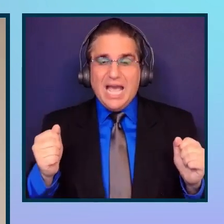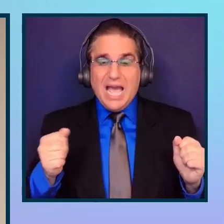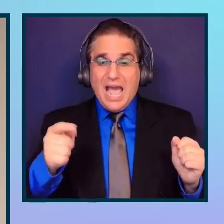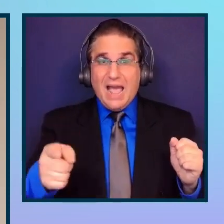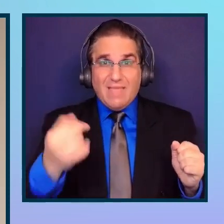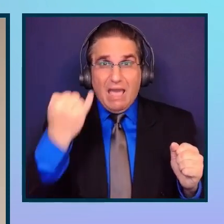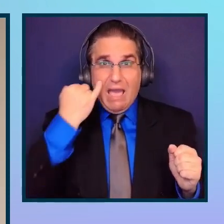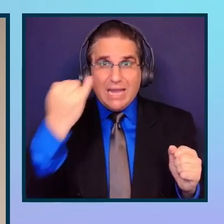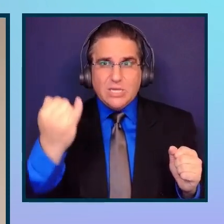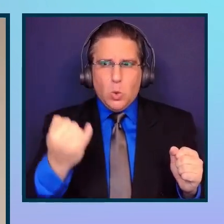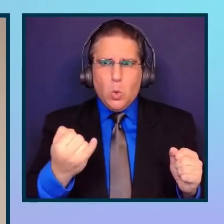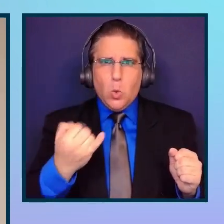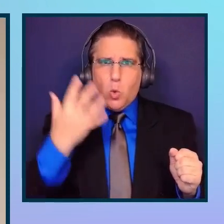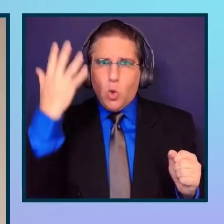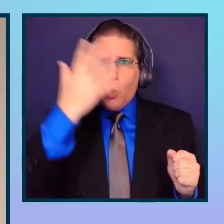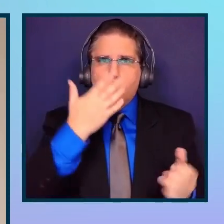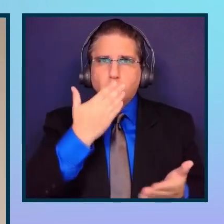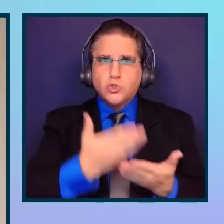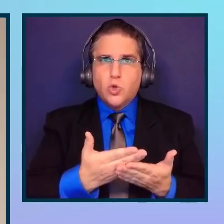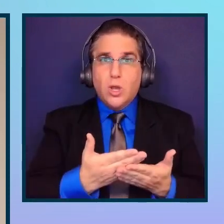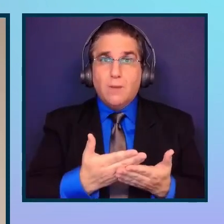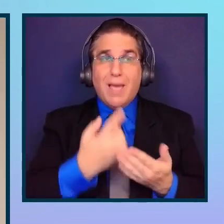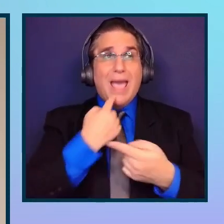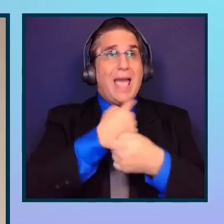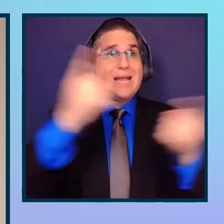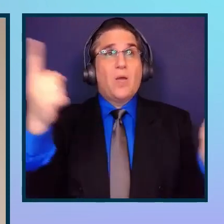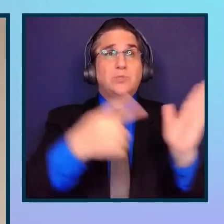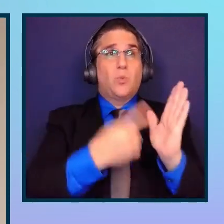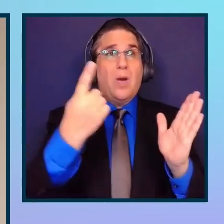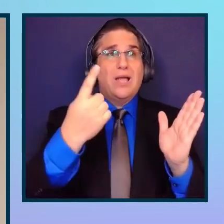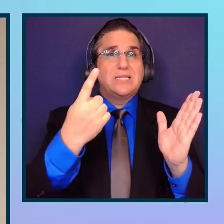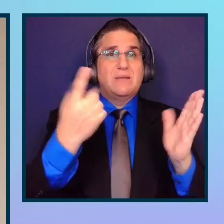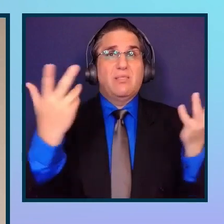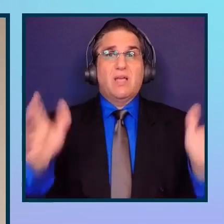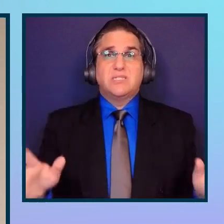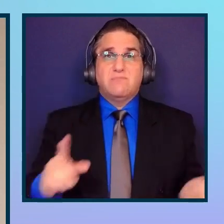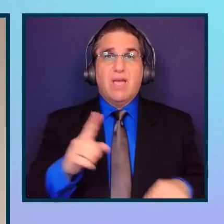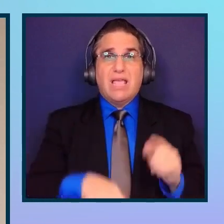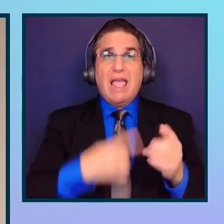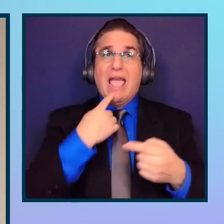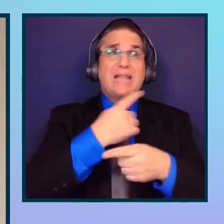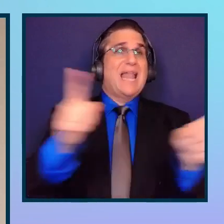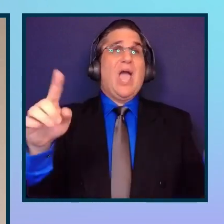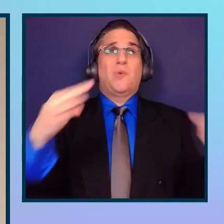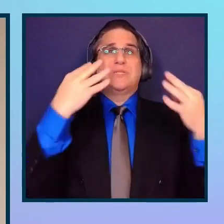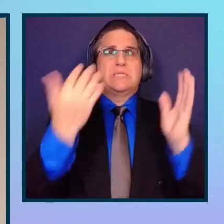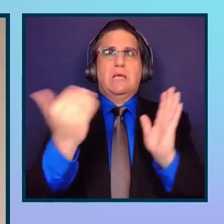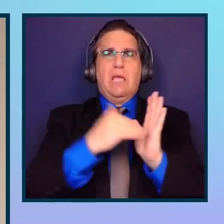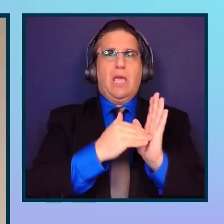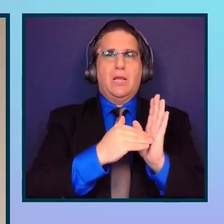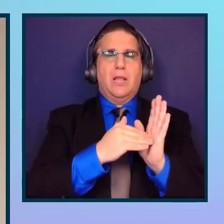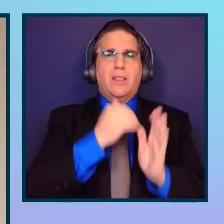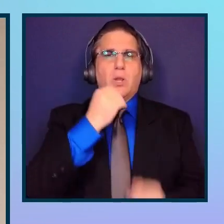that I can't announce it again, right. And they don't understand the substance of the thing, they think the substance of the thing